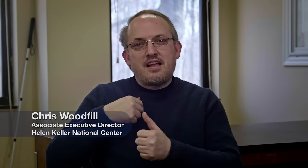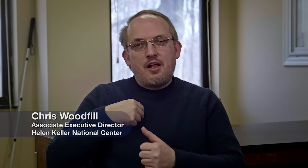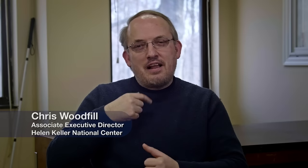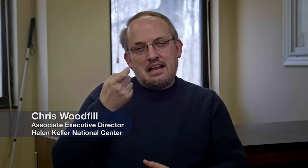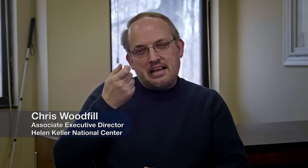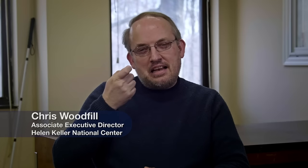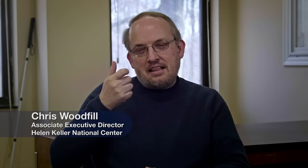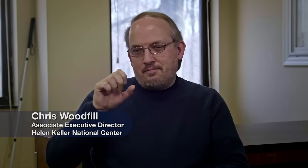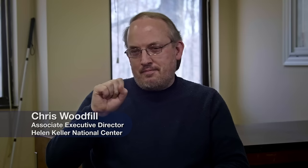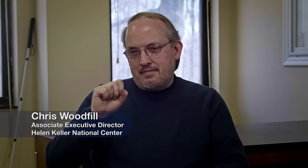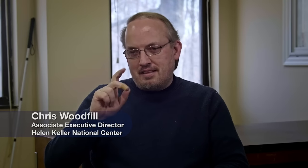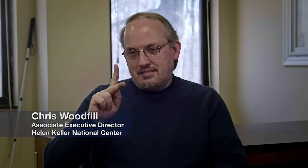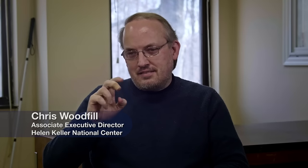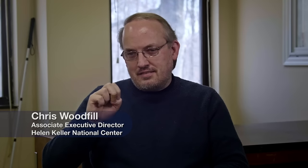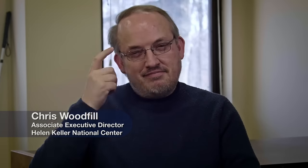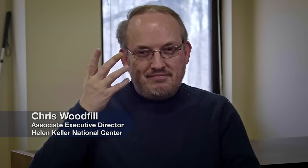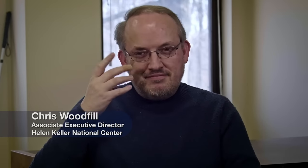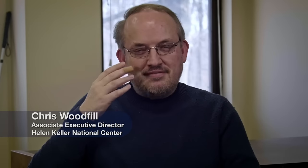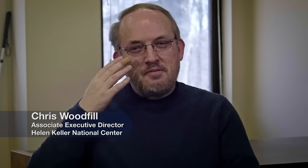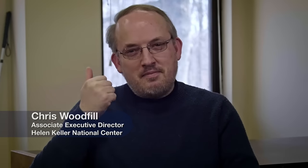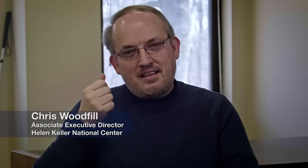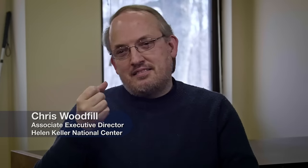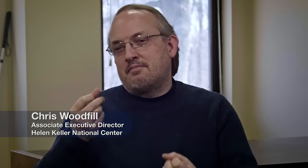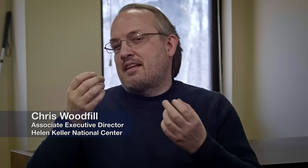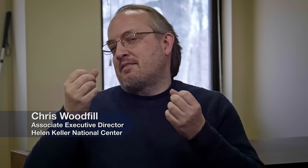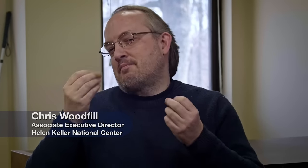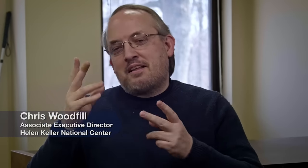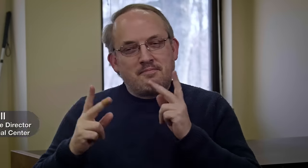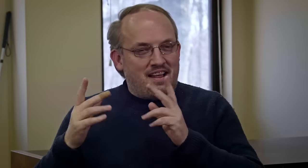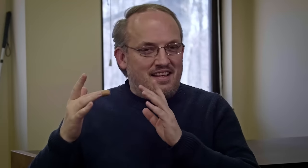I remember initially I was like, I'm not so sure about this.